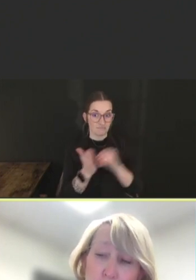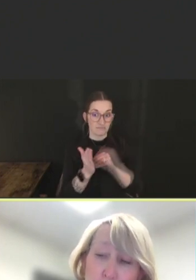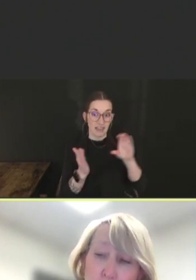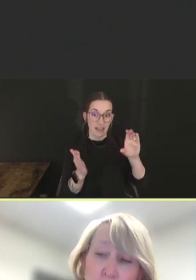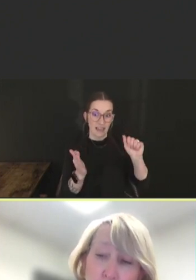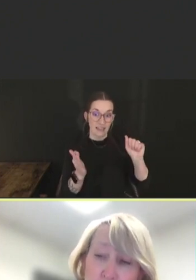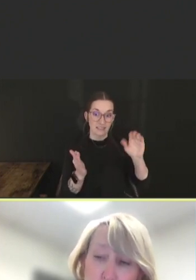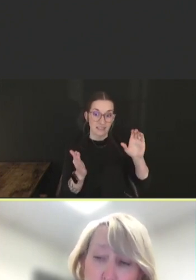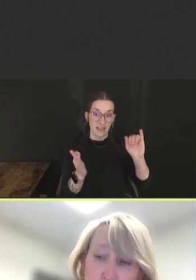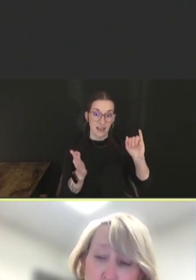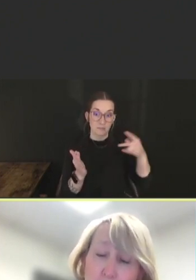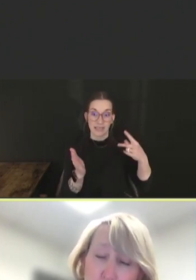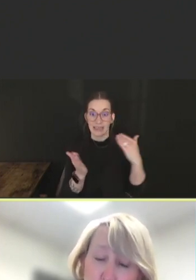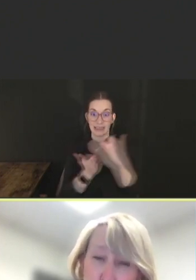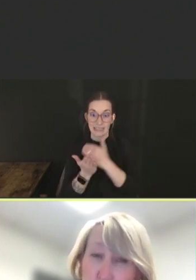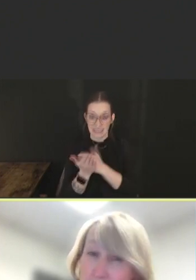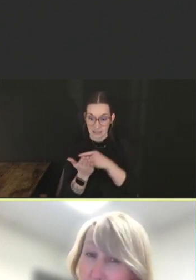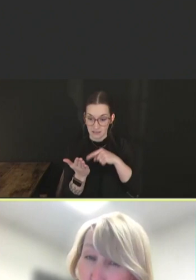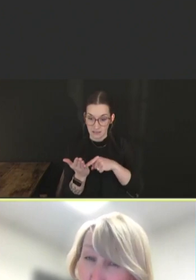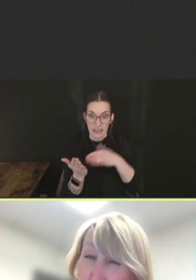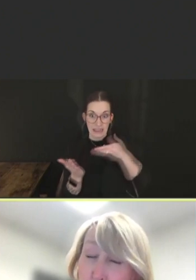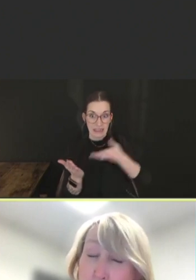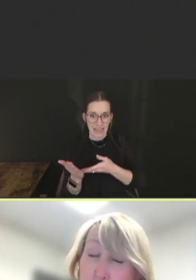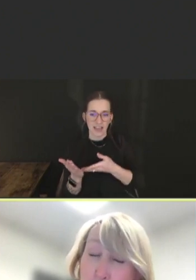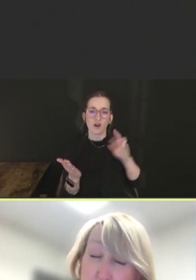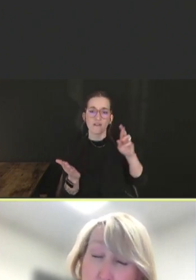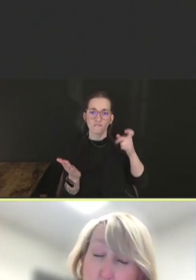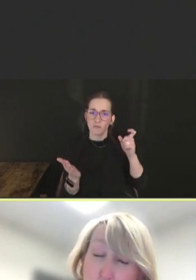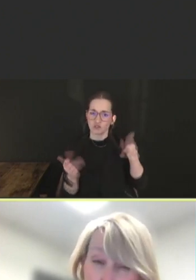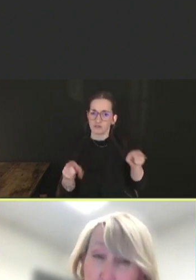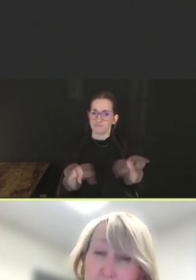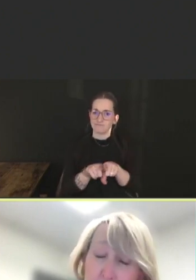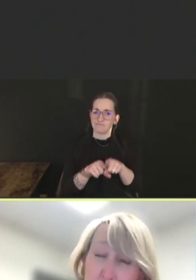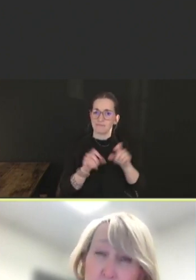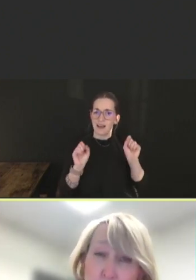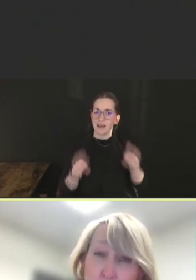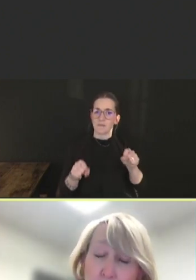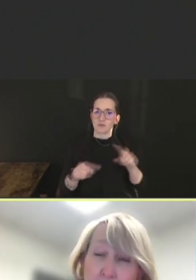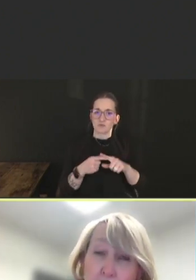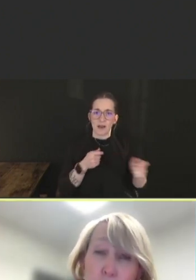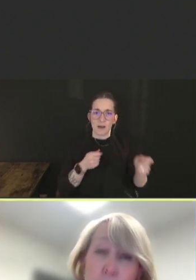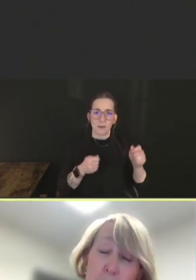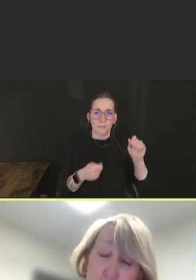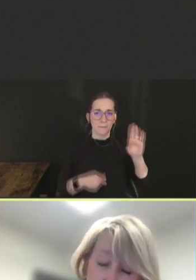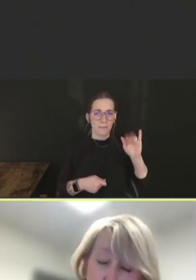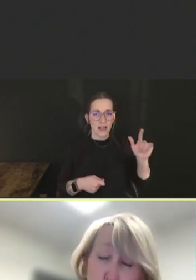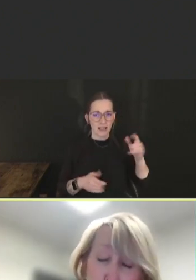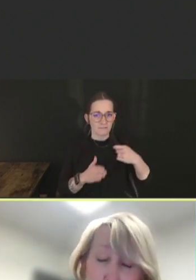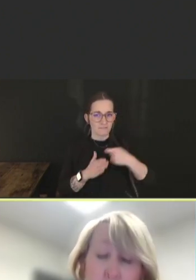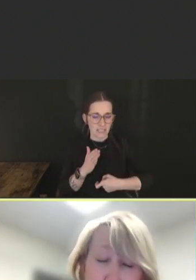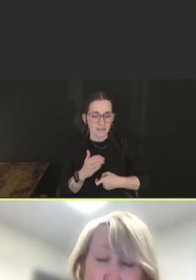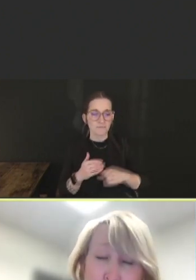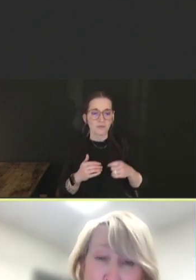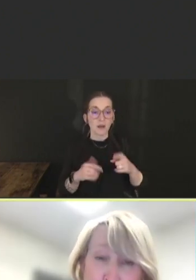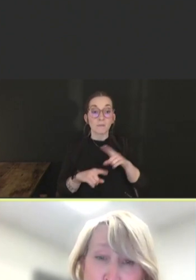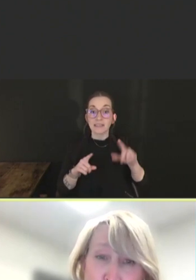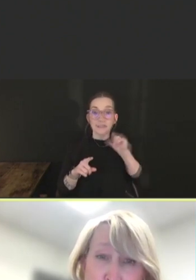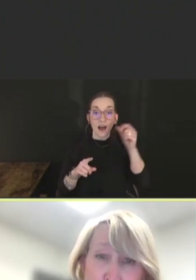to bill, pharmacists should be able to do that as well, but not always. So that could be a concern.